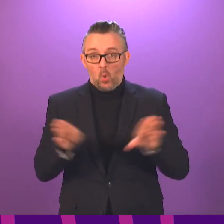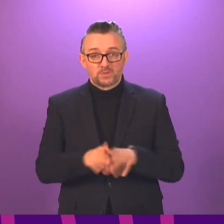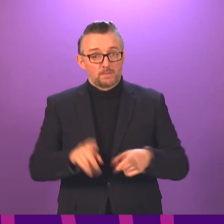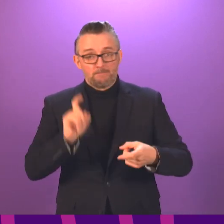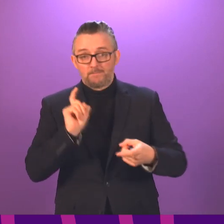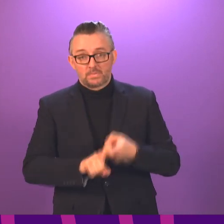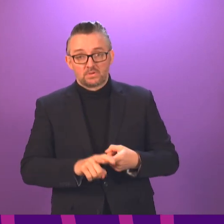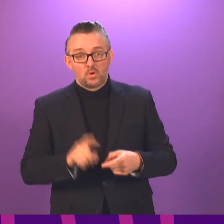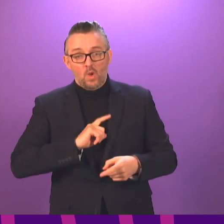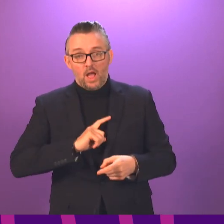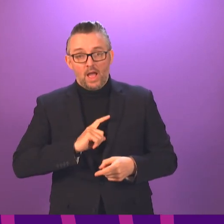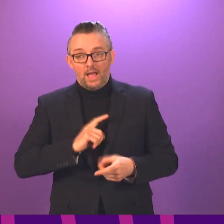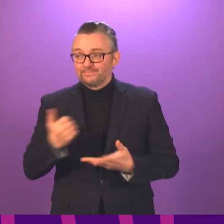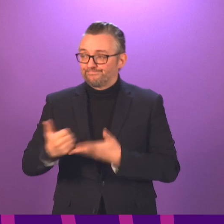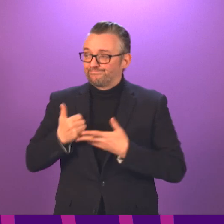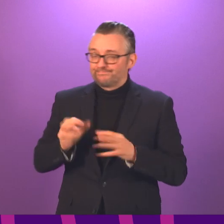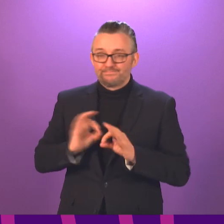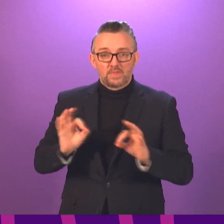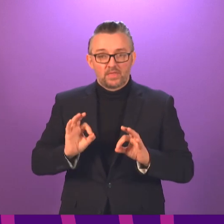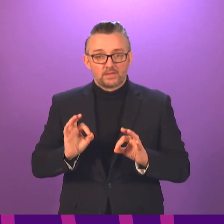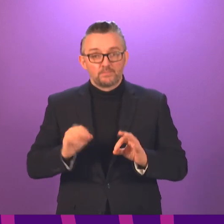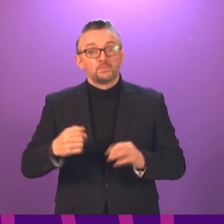permanently due to lack of support. For many months, I have repeatedly raised the issue